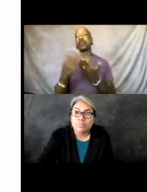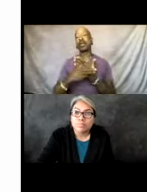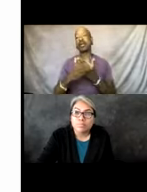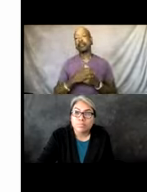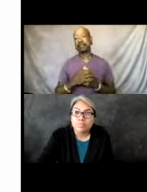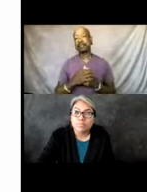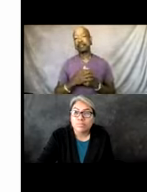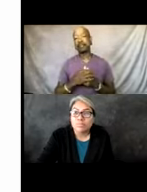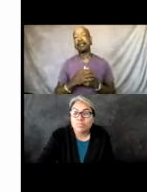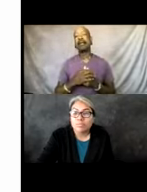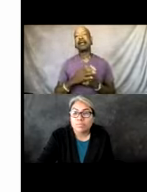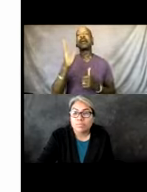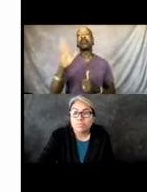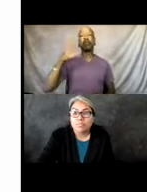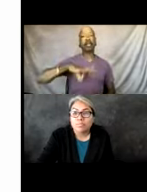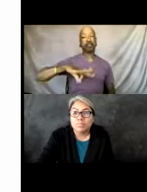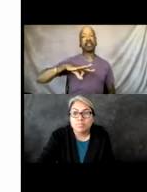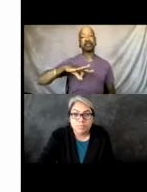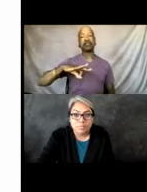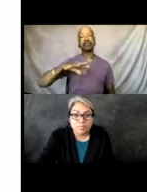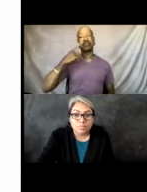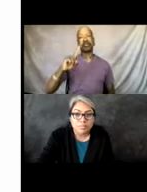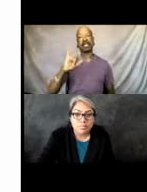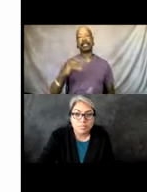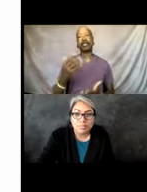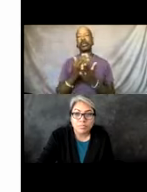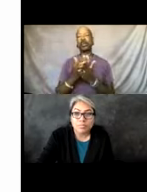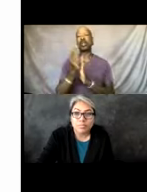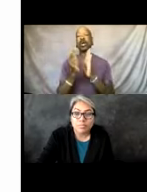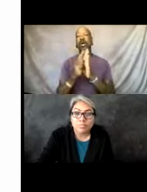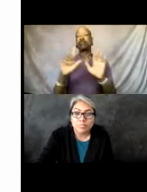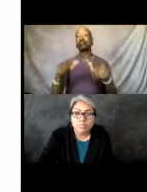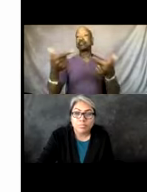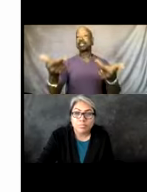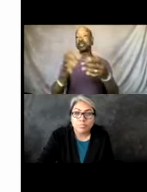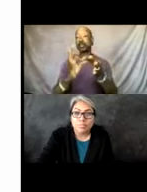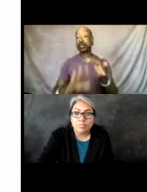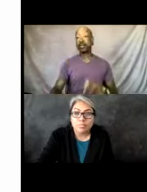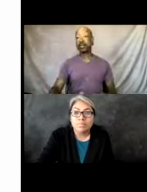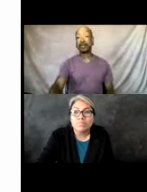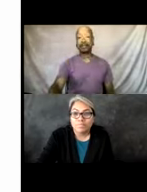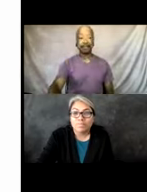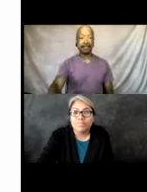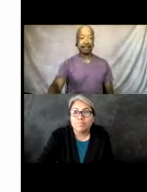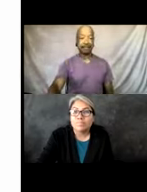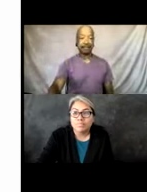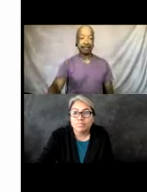change. The 250% working disabled program under Medi- Cal is also one of the programs that are benefiting